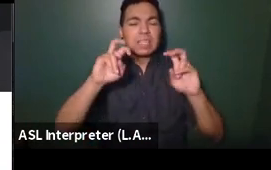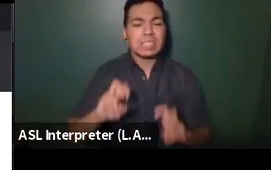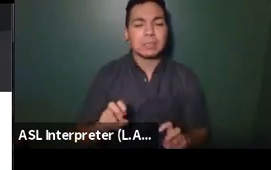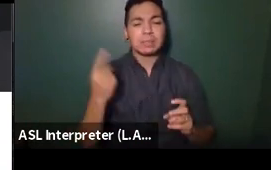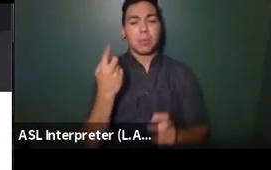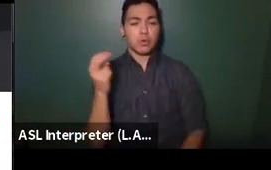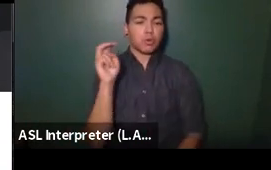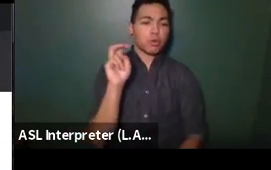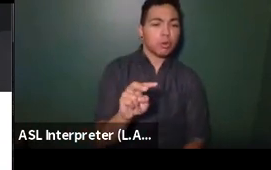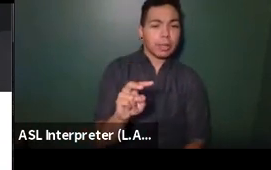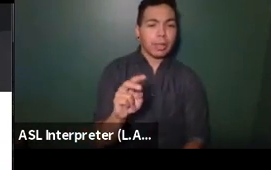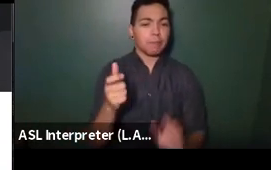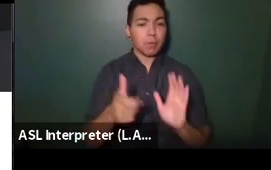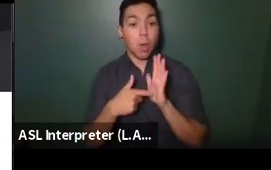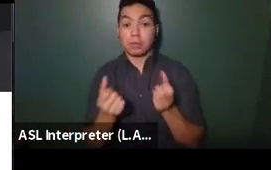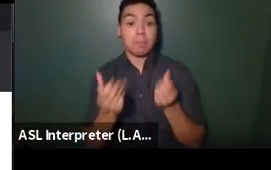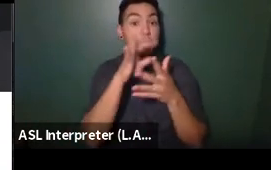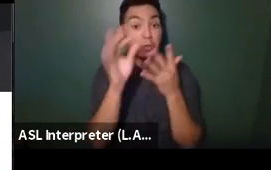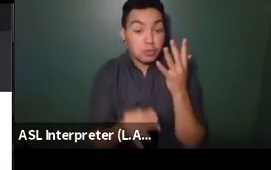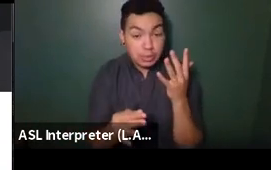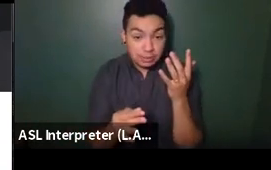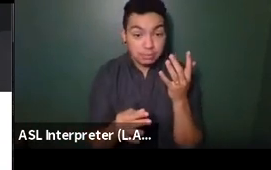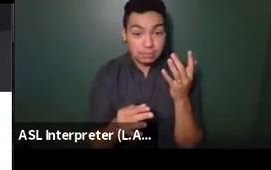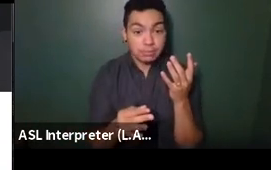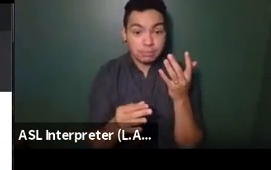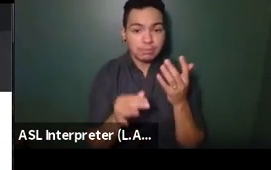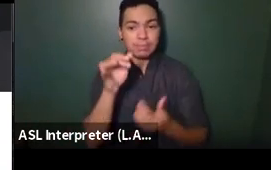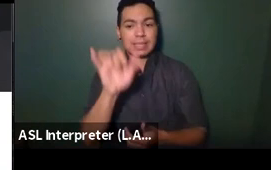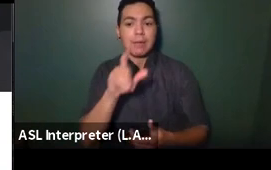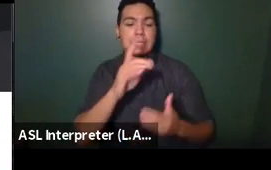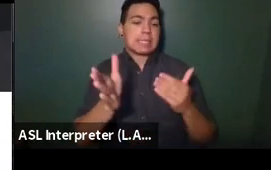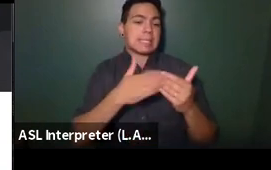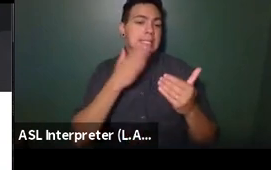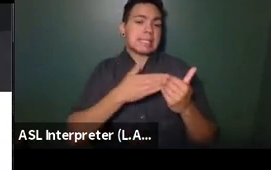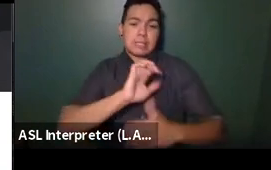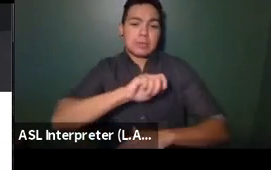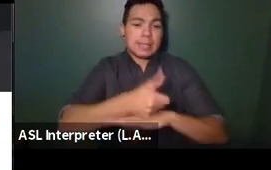Katherine Livick - ESD 112: that requires multiple choice. That's the thing that is easy to do in here, Google can grade it for me.